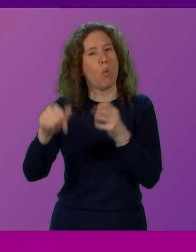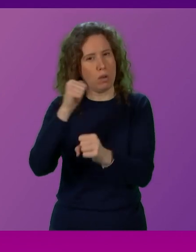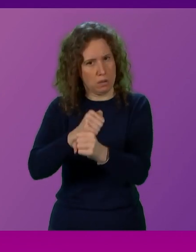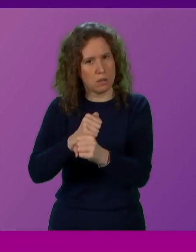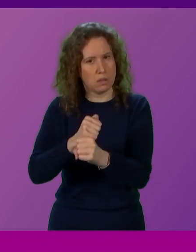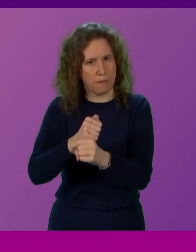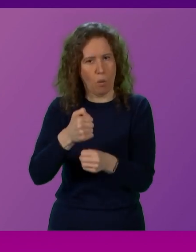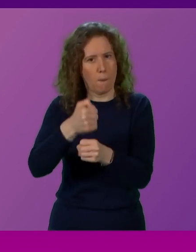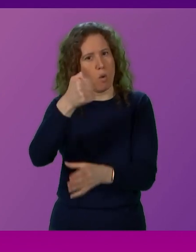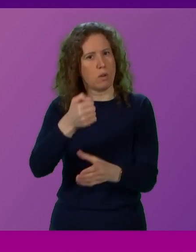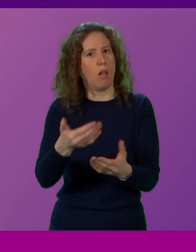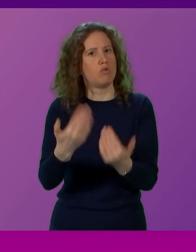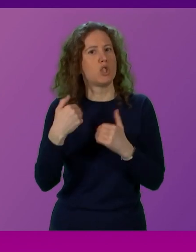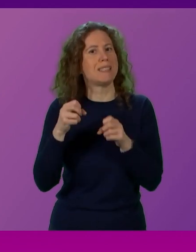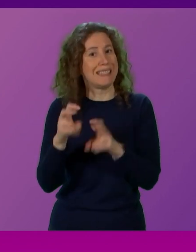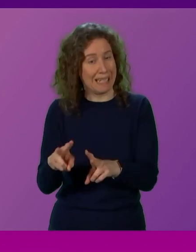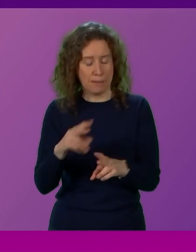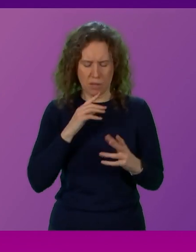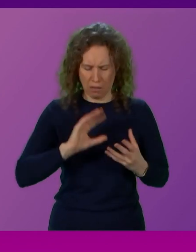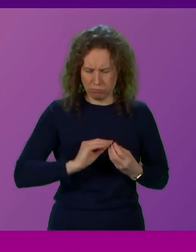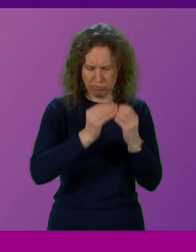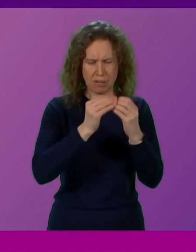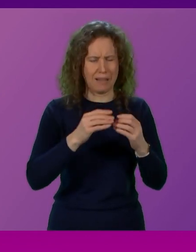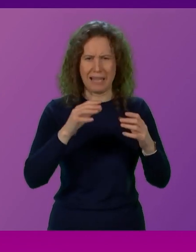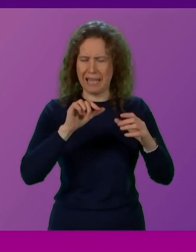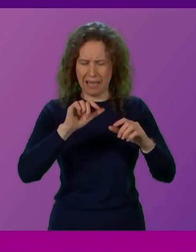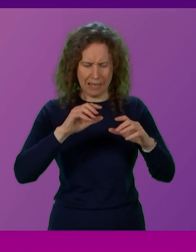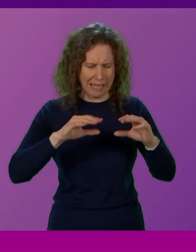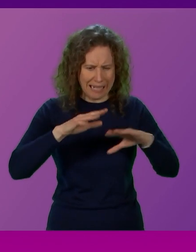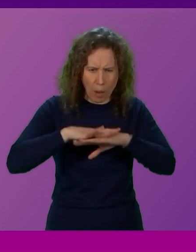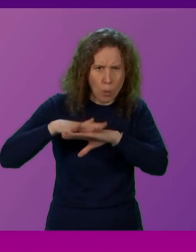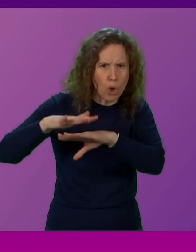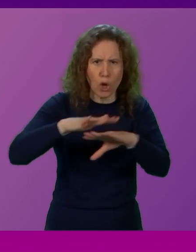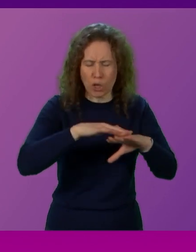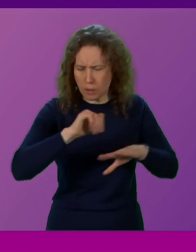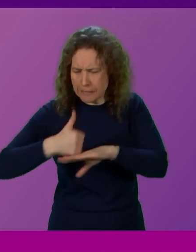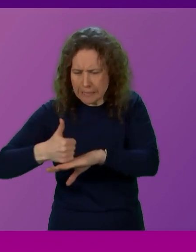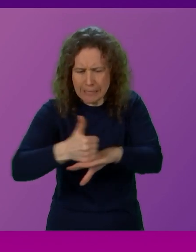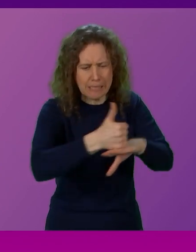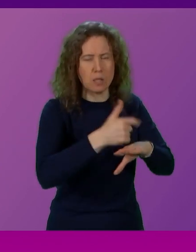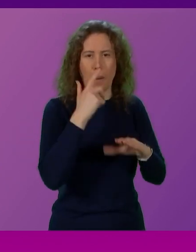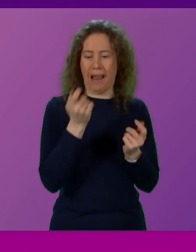It is also developing and constructing the logistical network that will support the effective operation of the scheme.